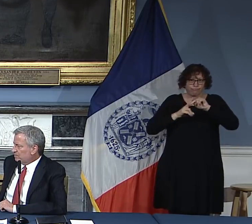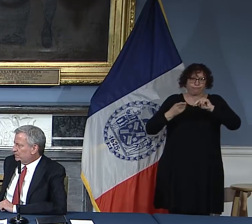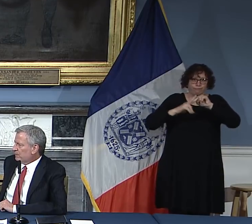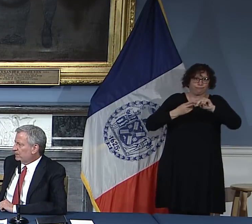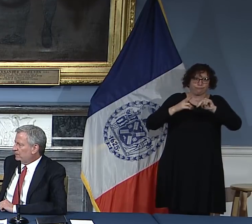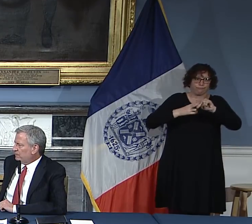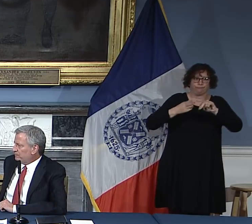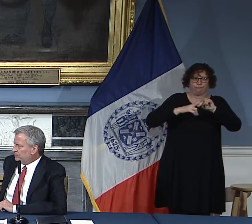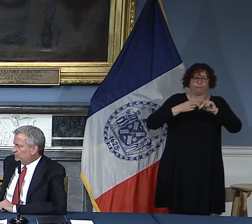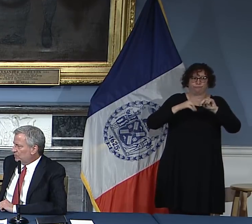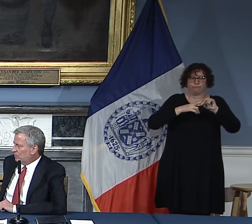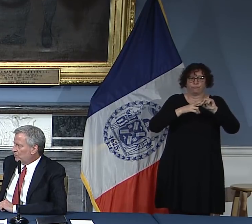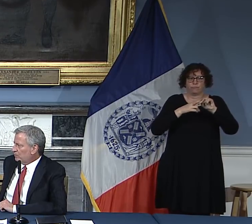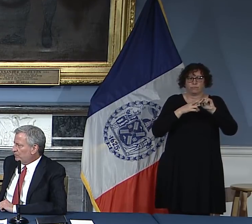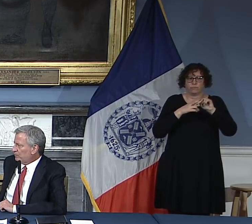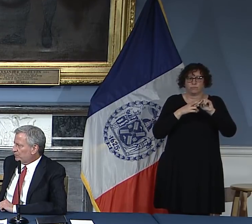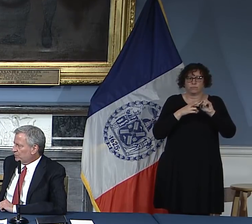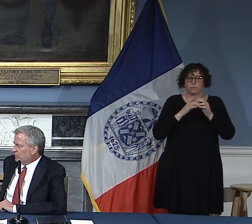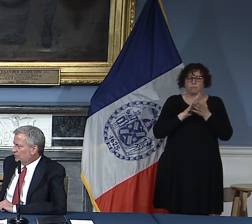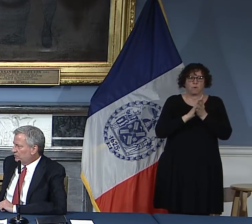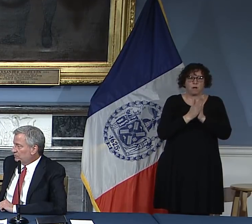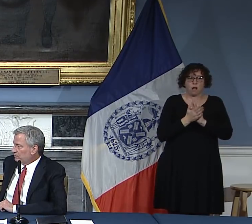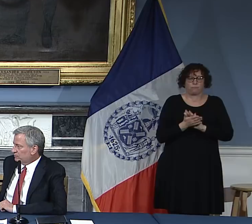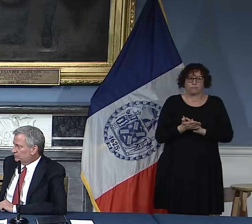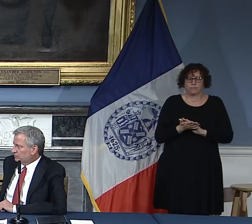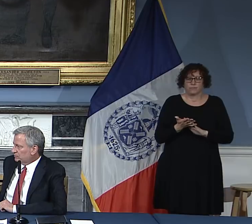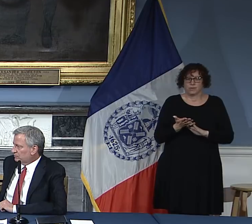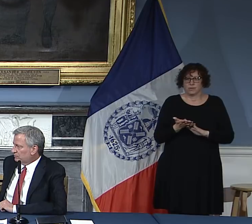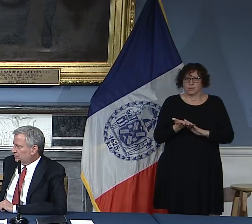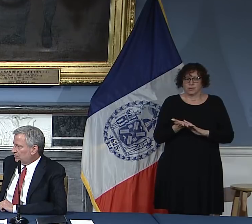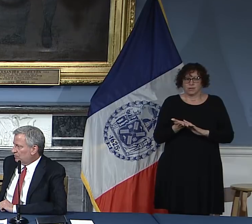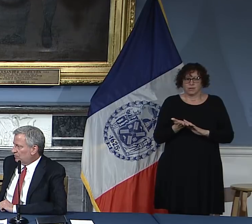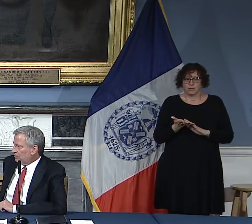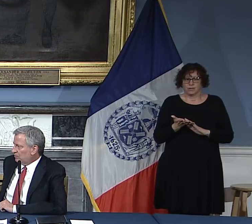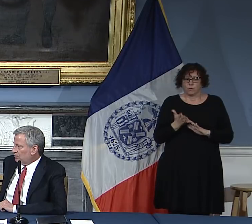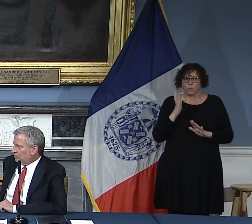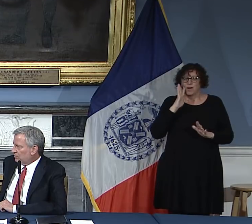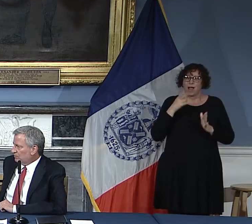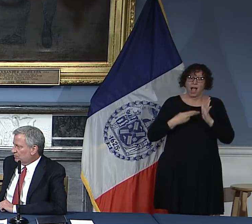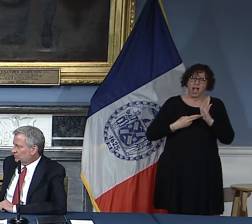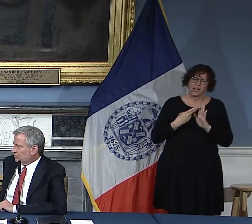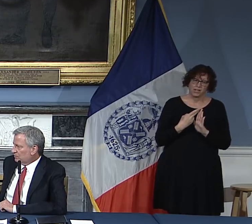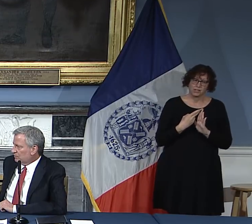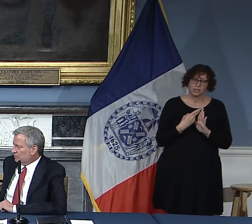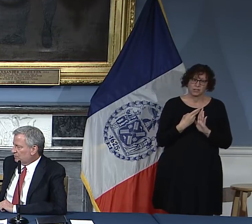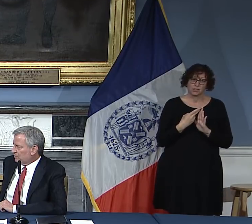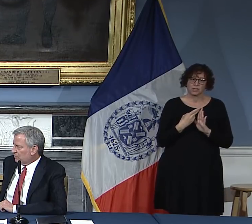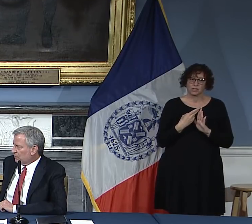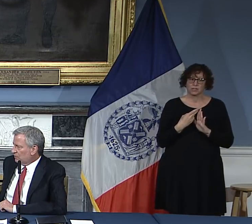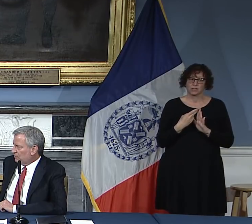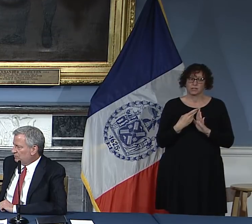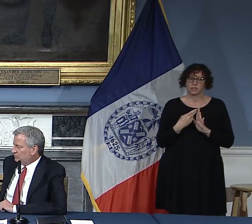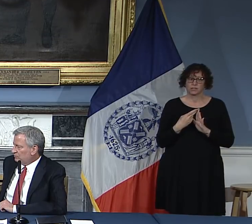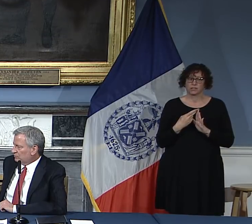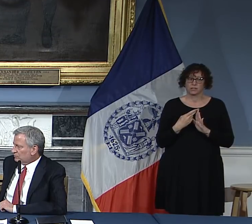HAVE NEW CASES THAT ARE IN THE TRIPLE -- DOUBLE AND TRIPLE DITSGI, IT